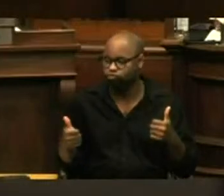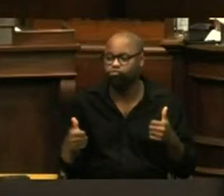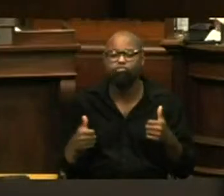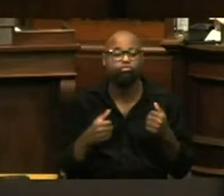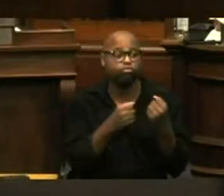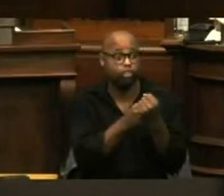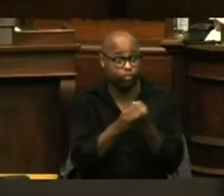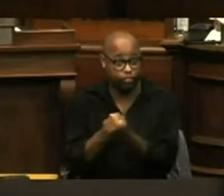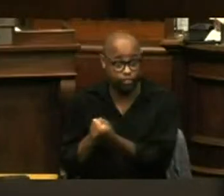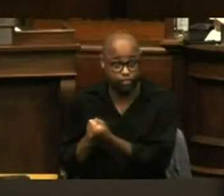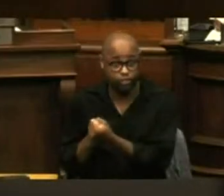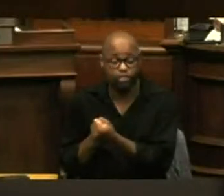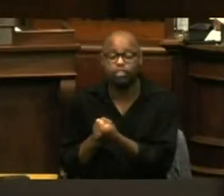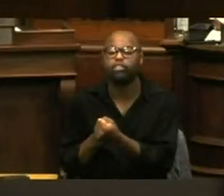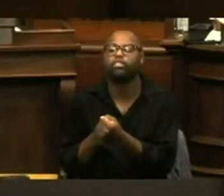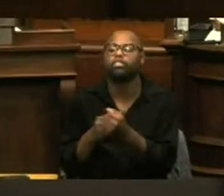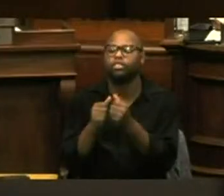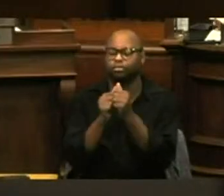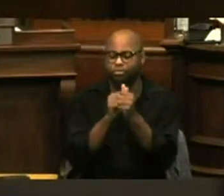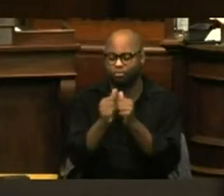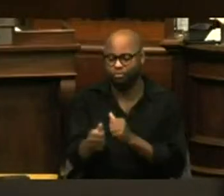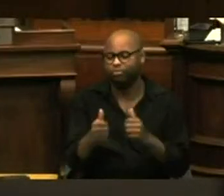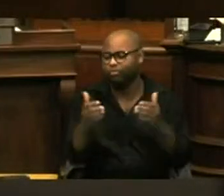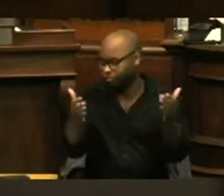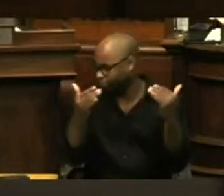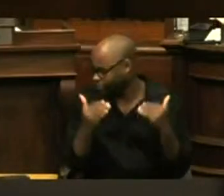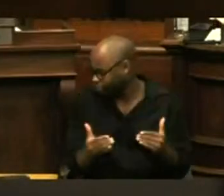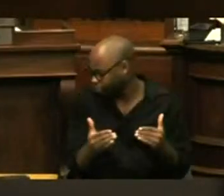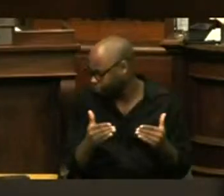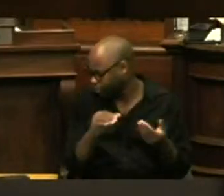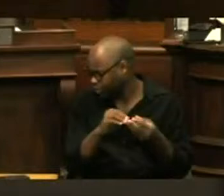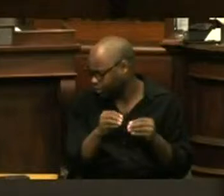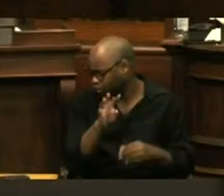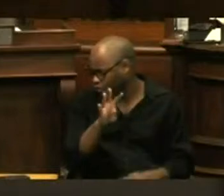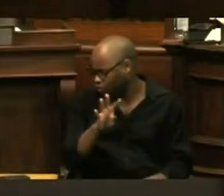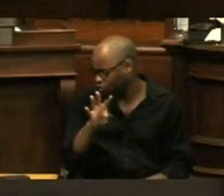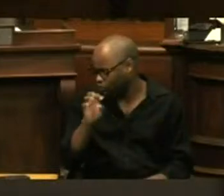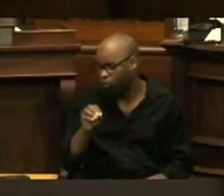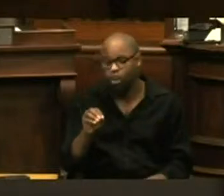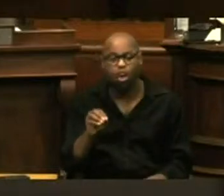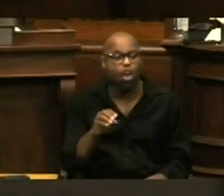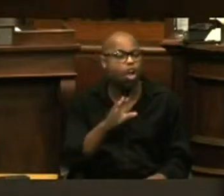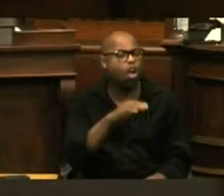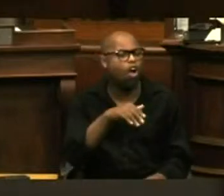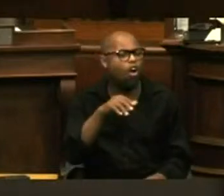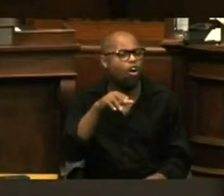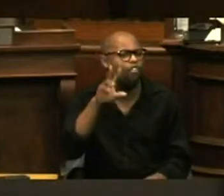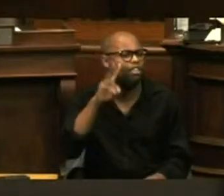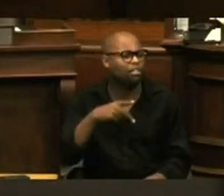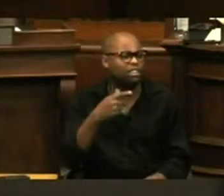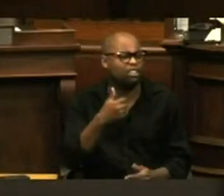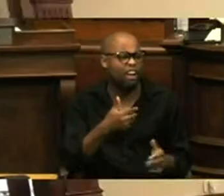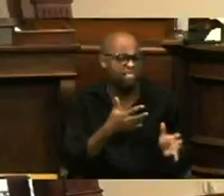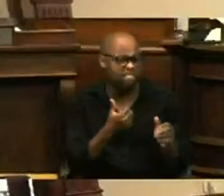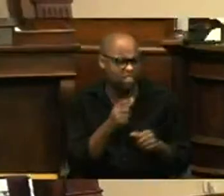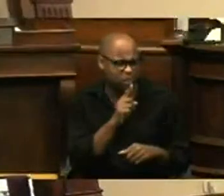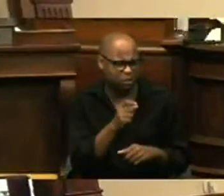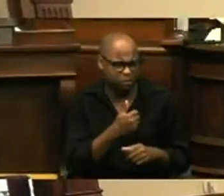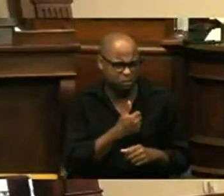motion and a second. So moved second. All in favor? Aye, aye.